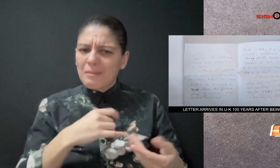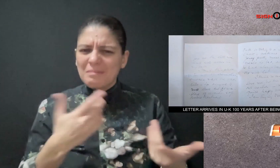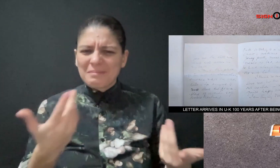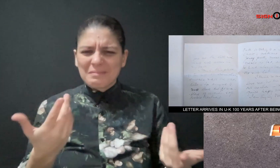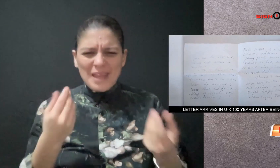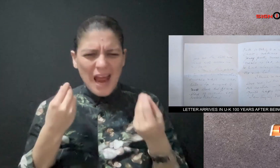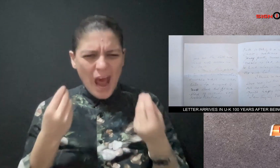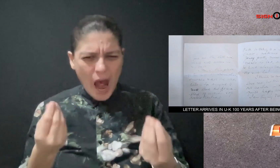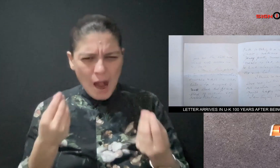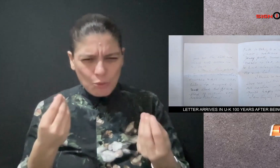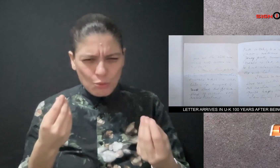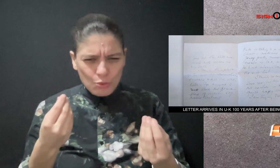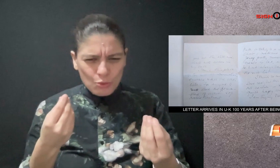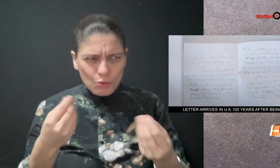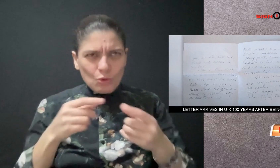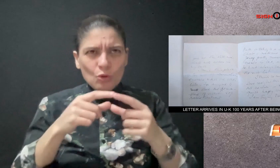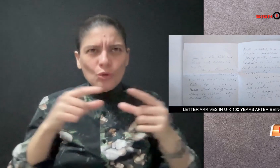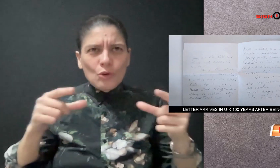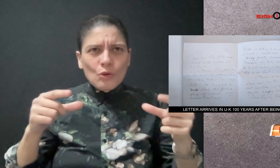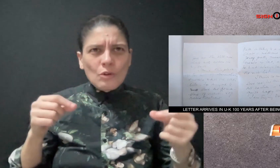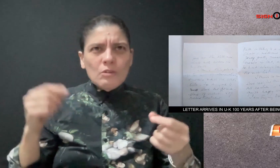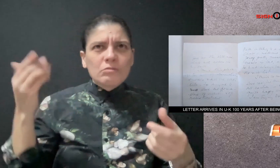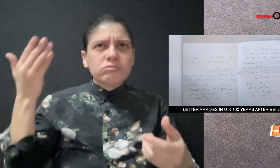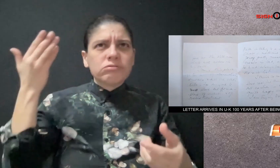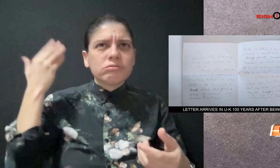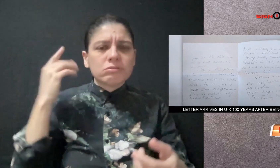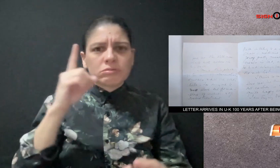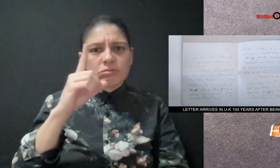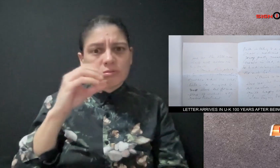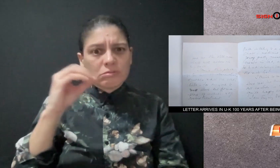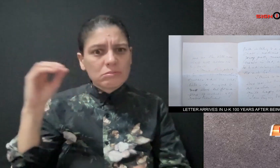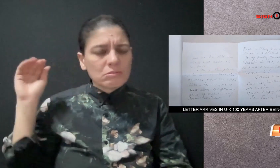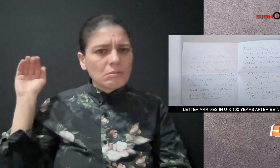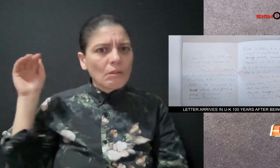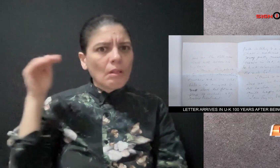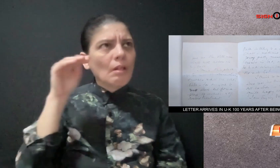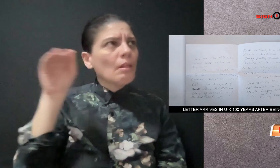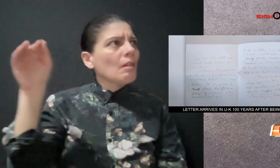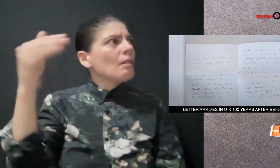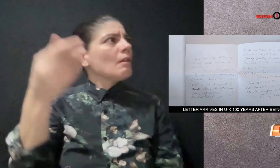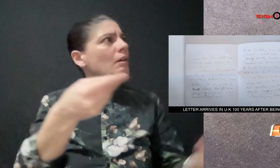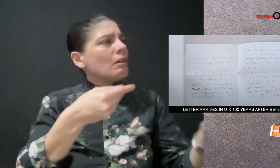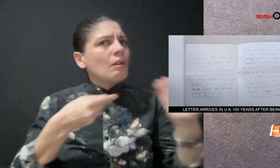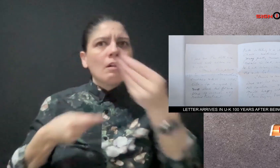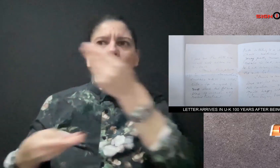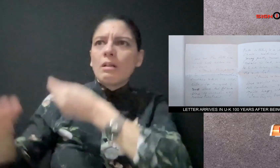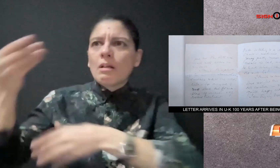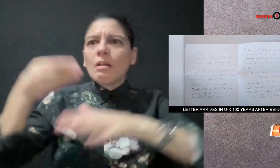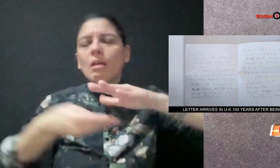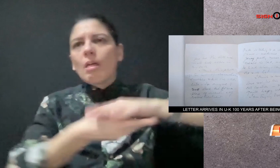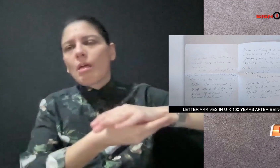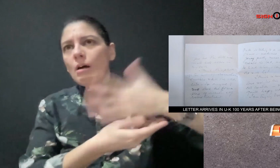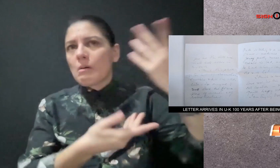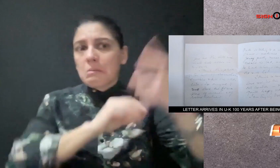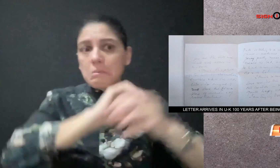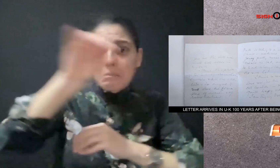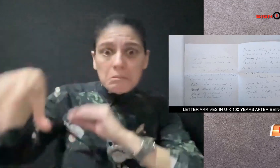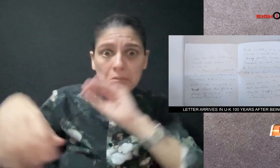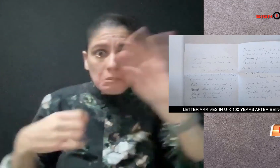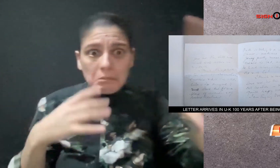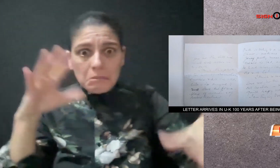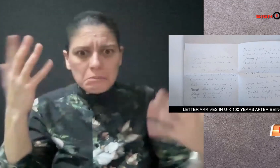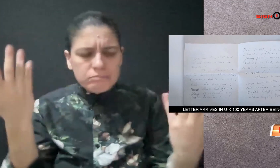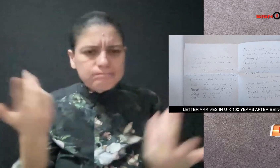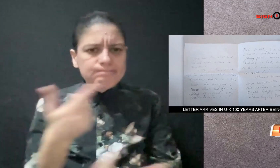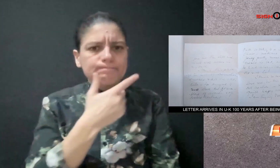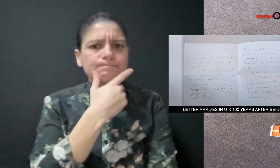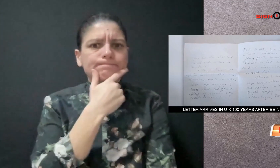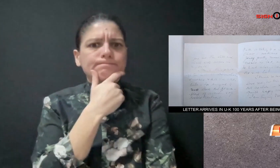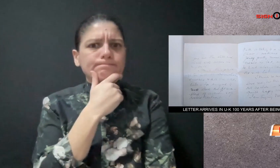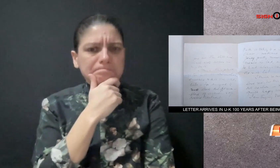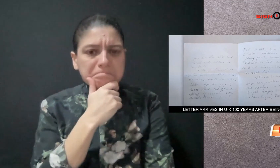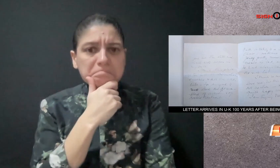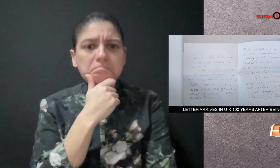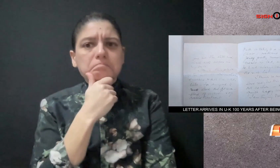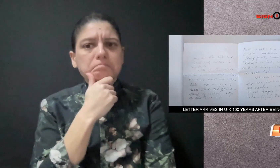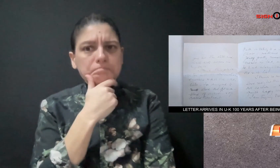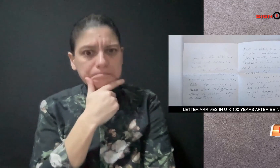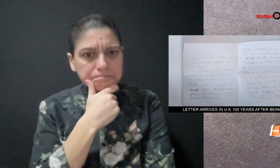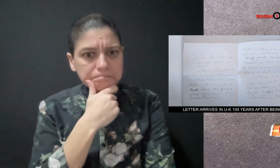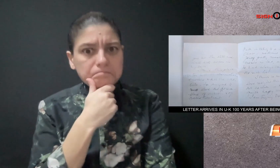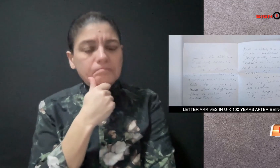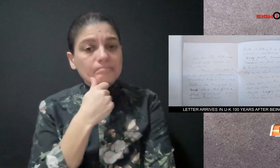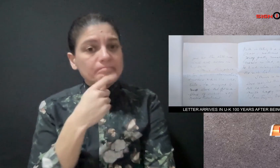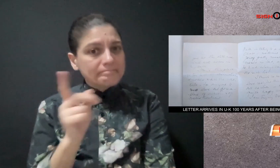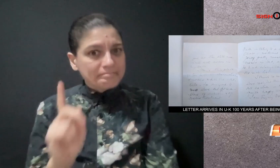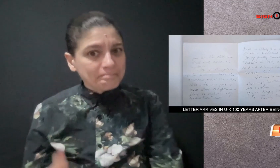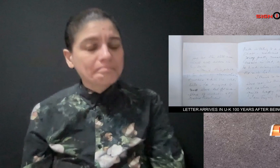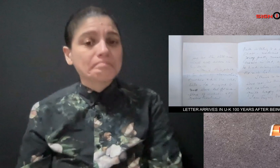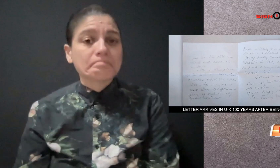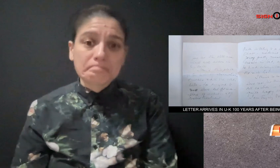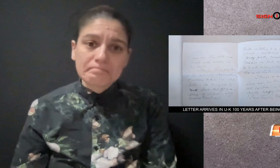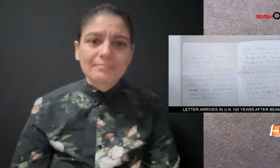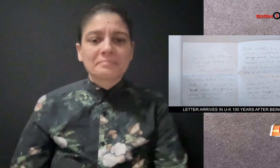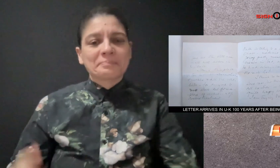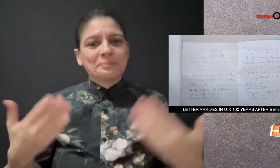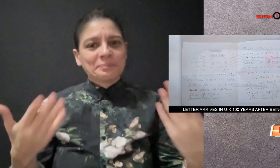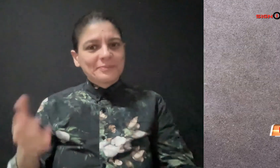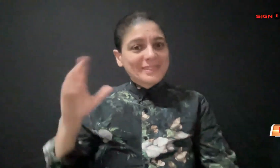but what happened to the letter for the past 100 years is still a mystery Sign1News will